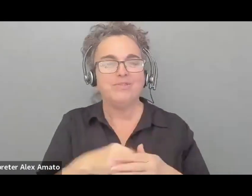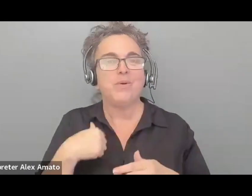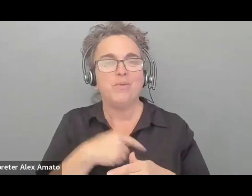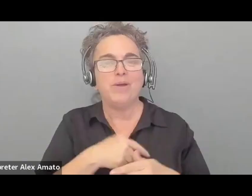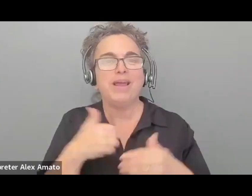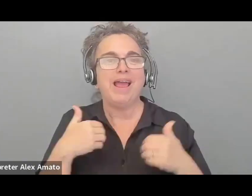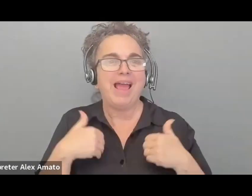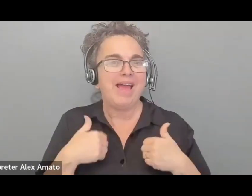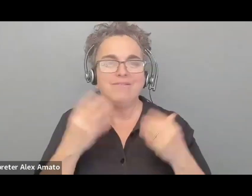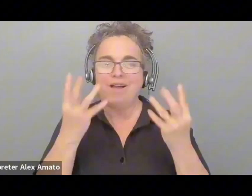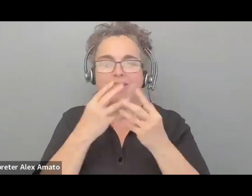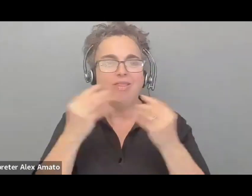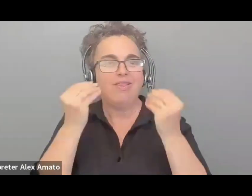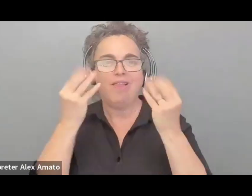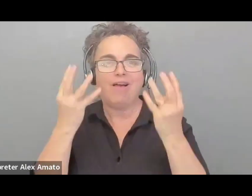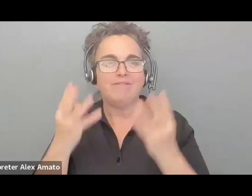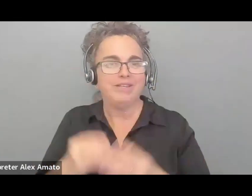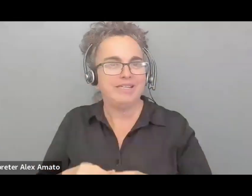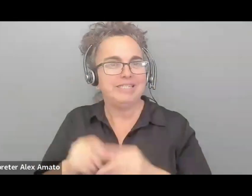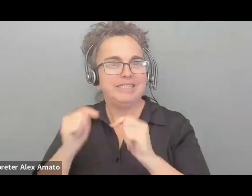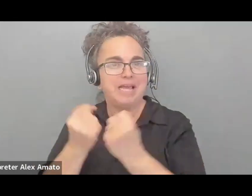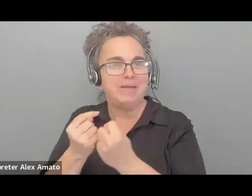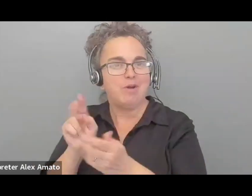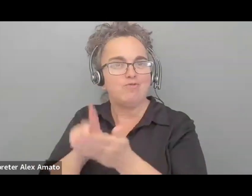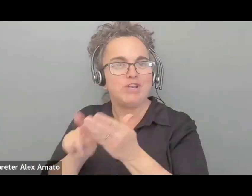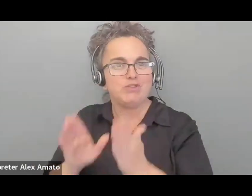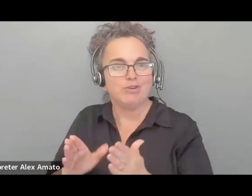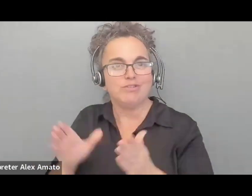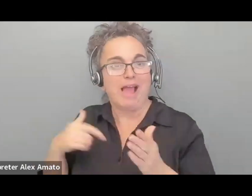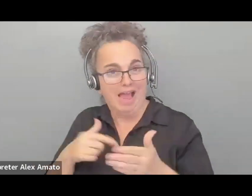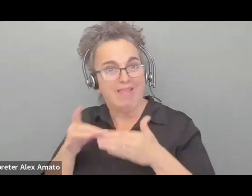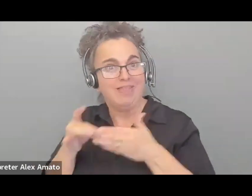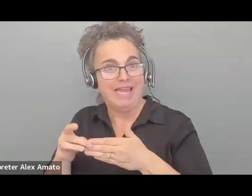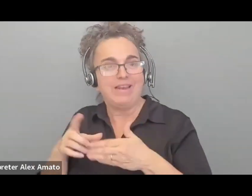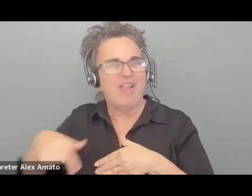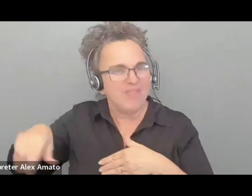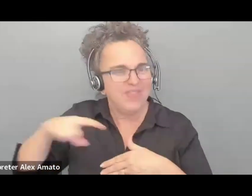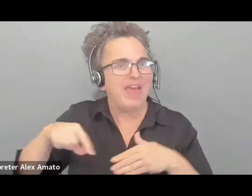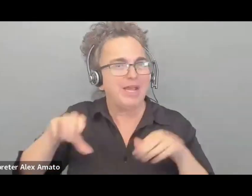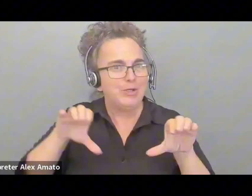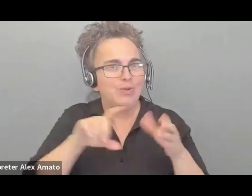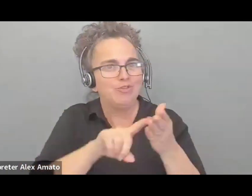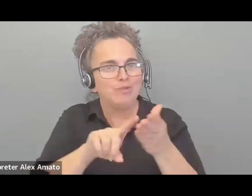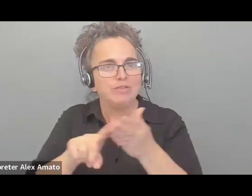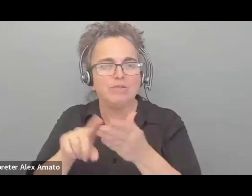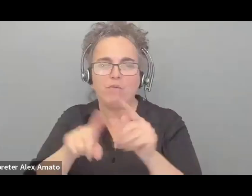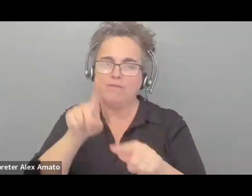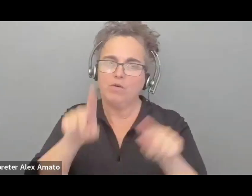team of researchers that I lead that go and do that research because for a variety of reasons people feel really intimidated